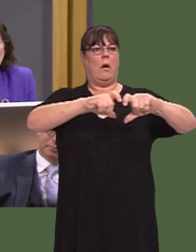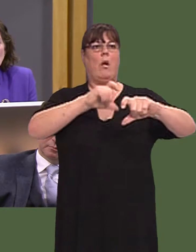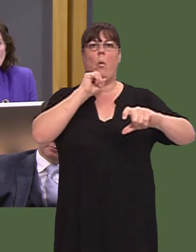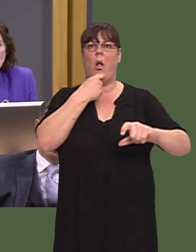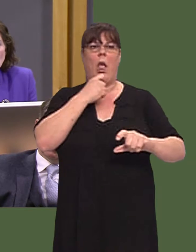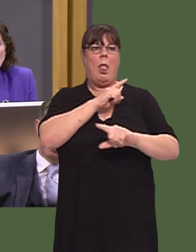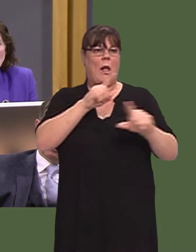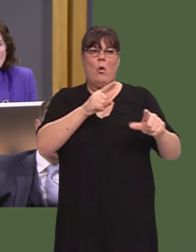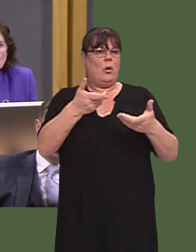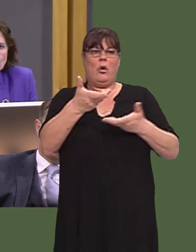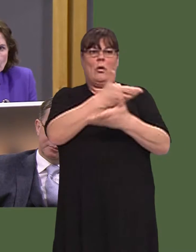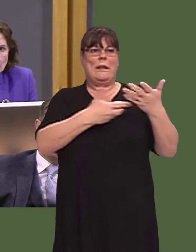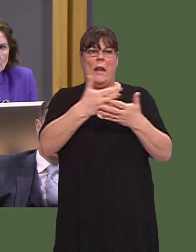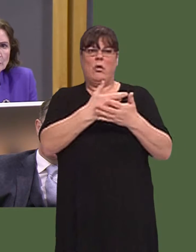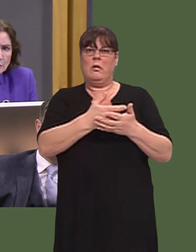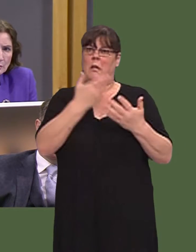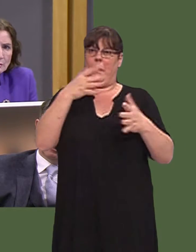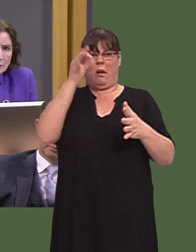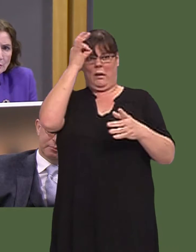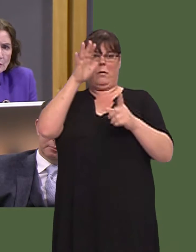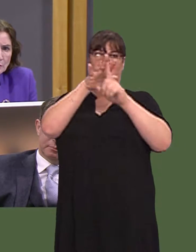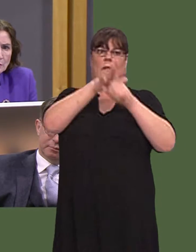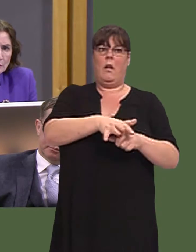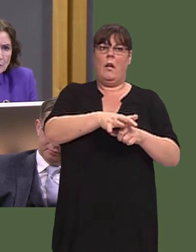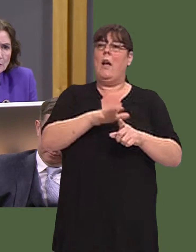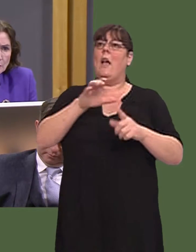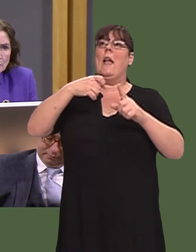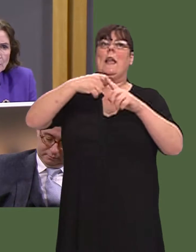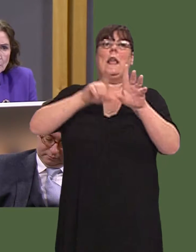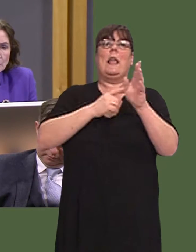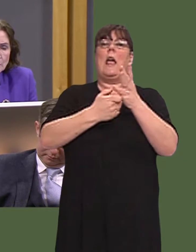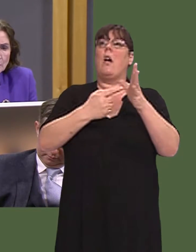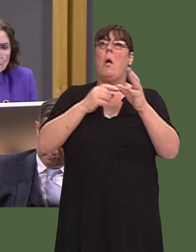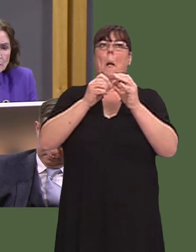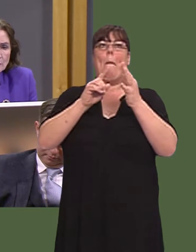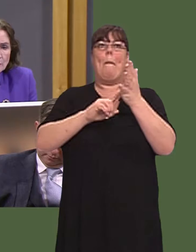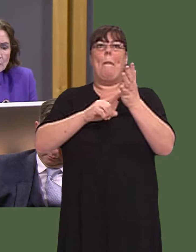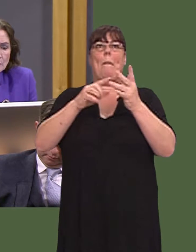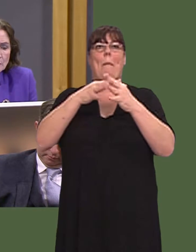Itís not a consultation, itís a ënonsultationí. Neil Hamilton: Does he agree with Michaela Beddows, whoís leading the people who are